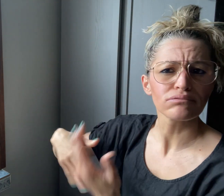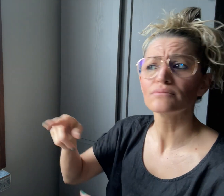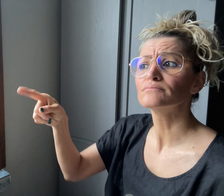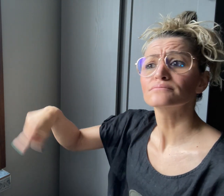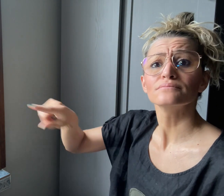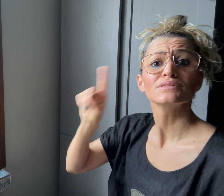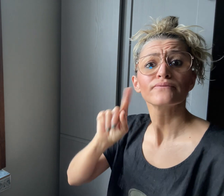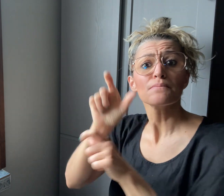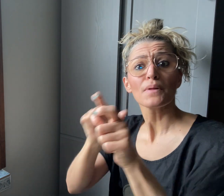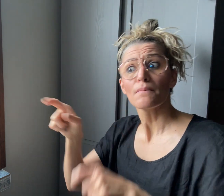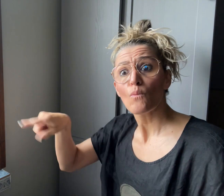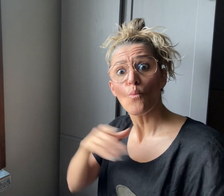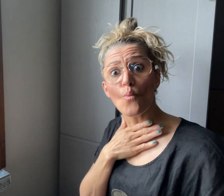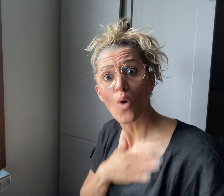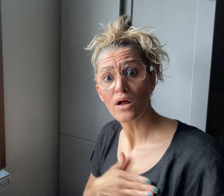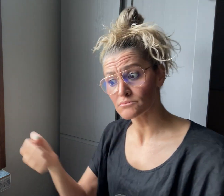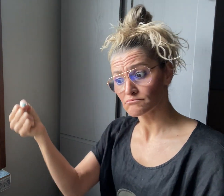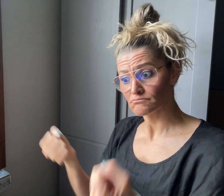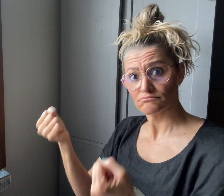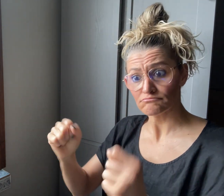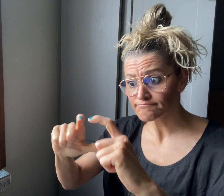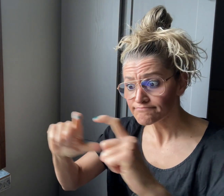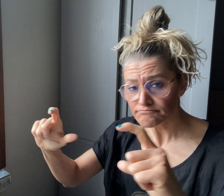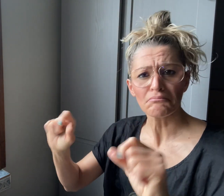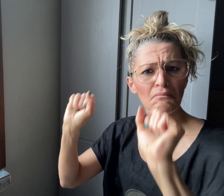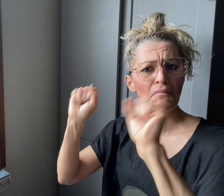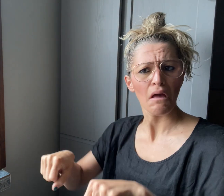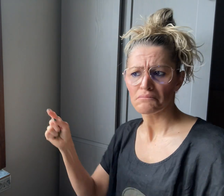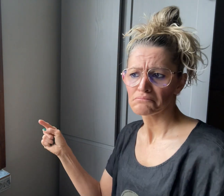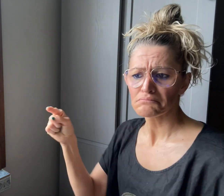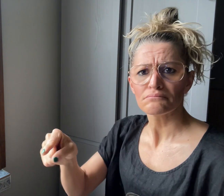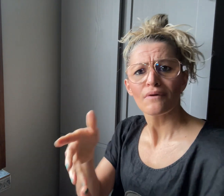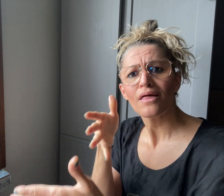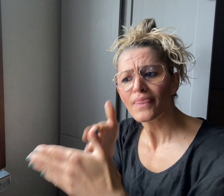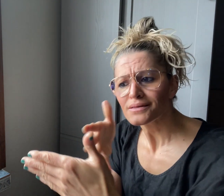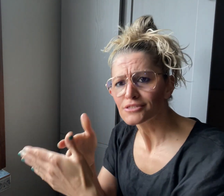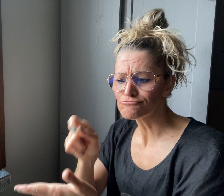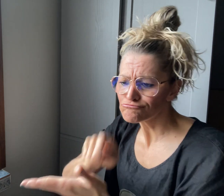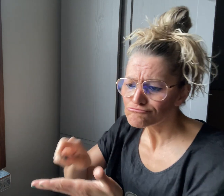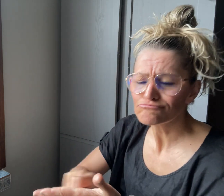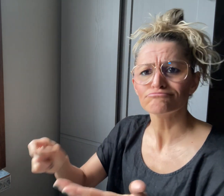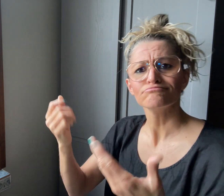tests to obtain a driver's license. Although there were